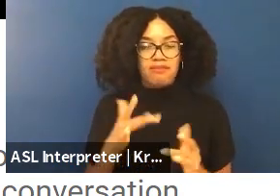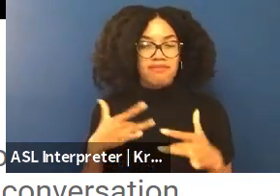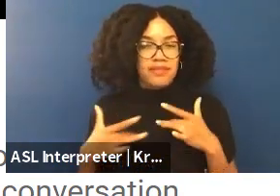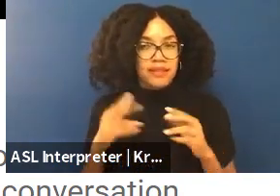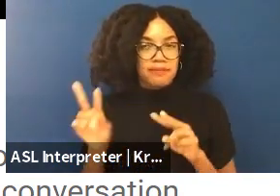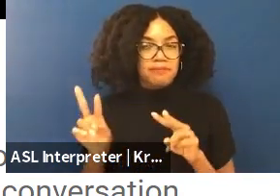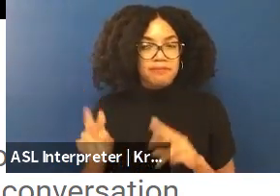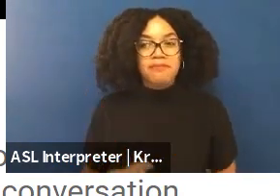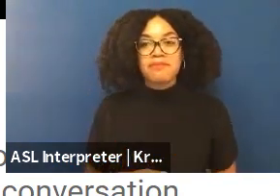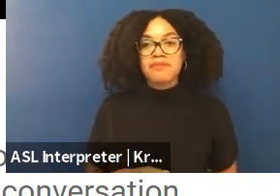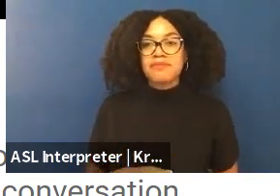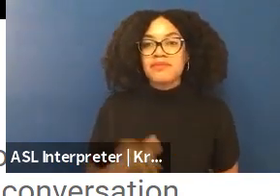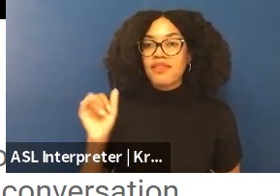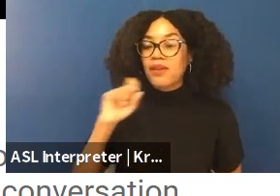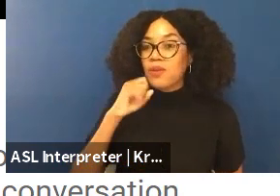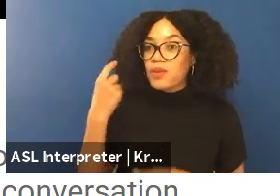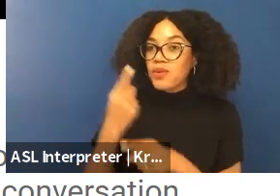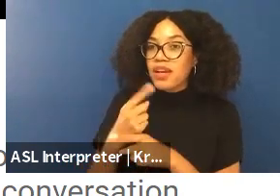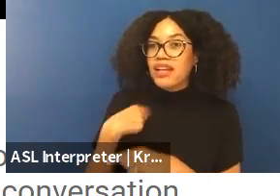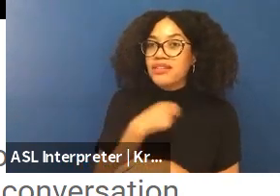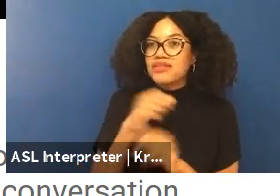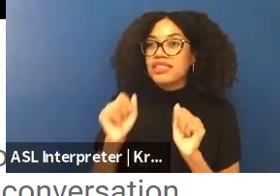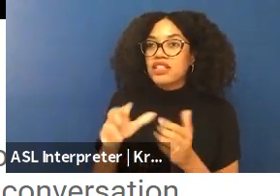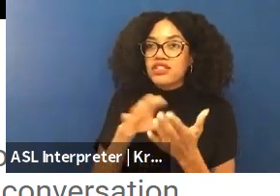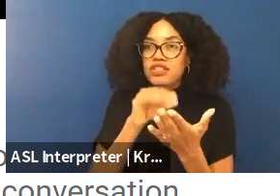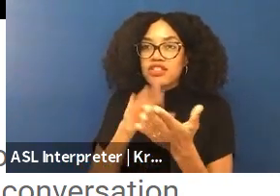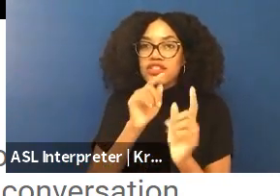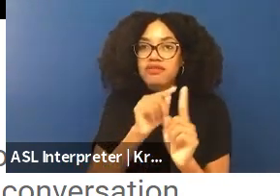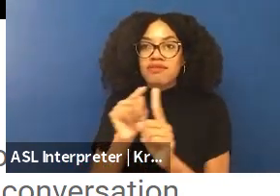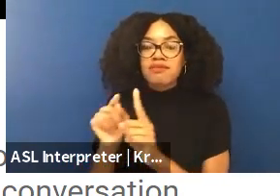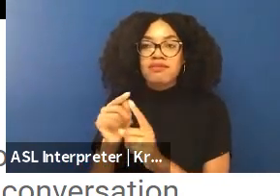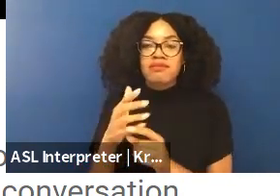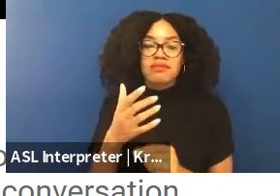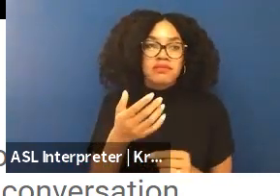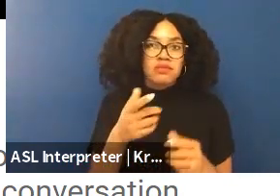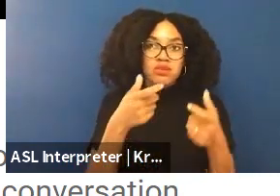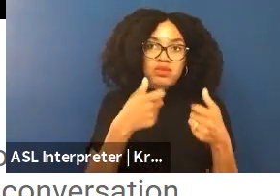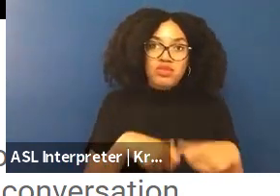[Ruth] We get to go through either iterations of trial and error. Like I started with writing